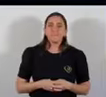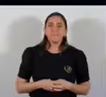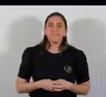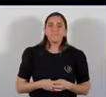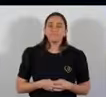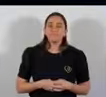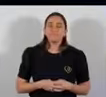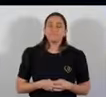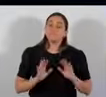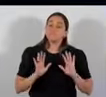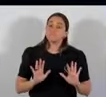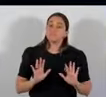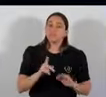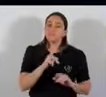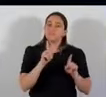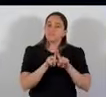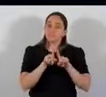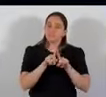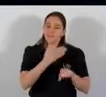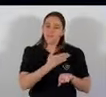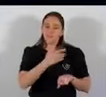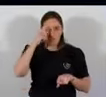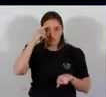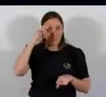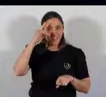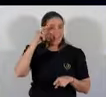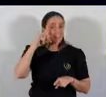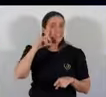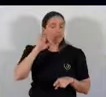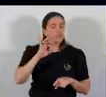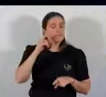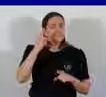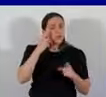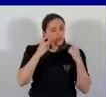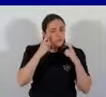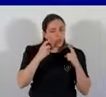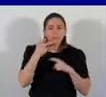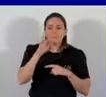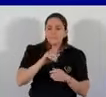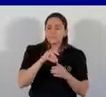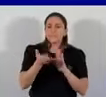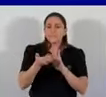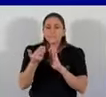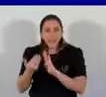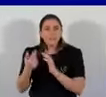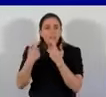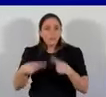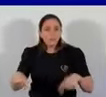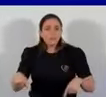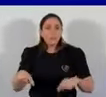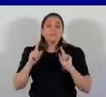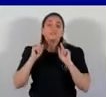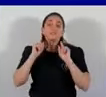We also have an impressive task In human capital